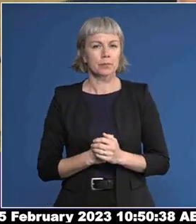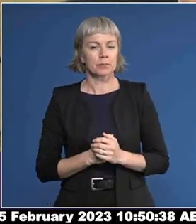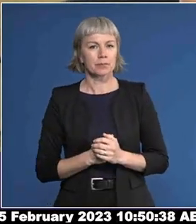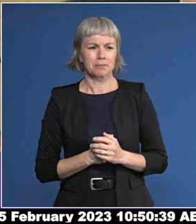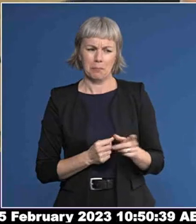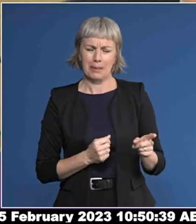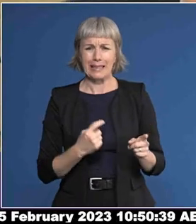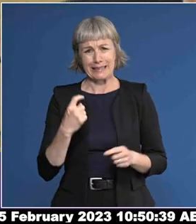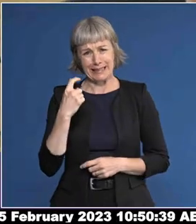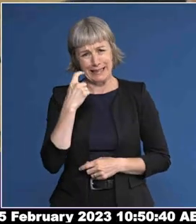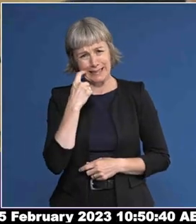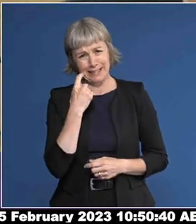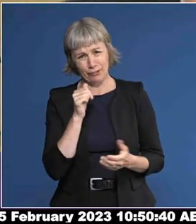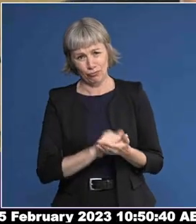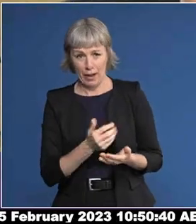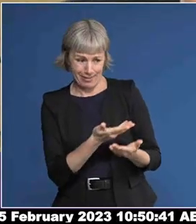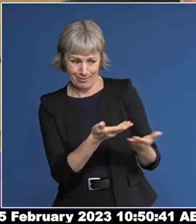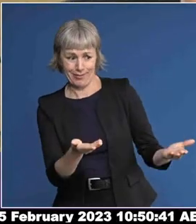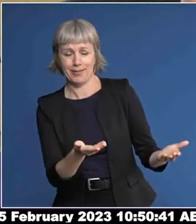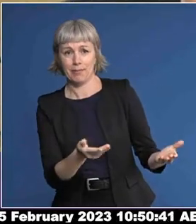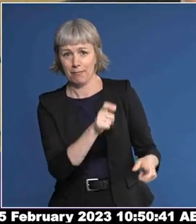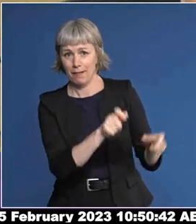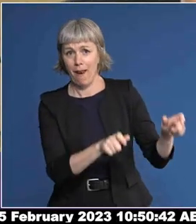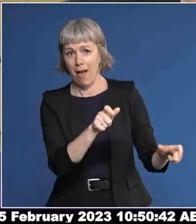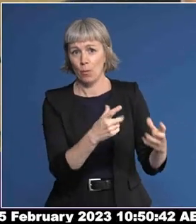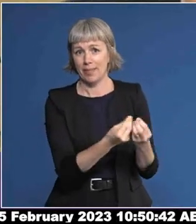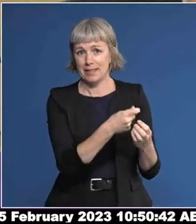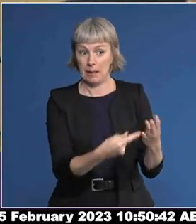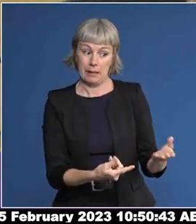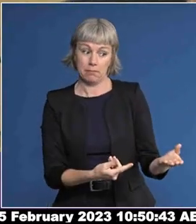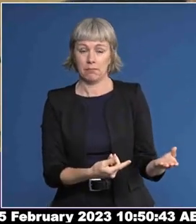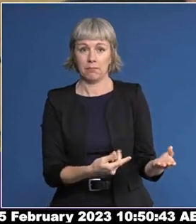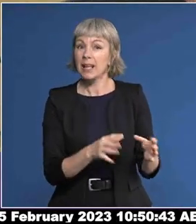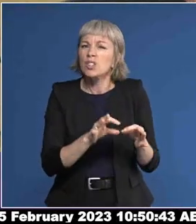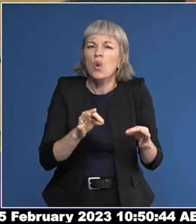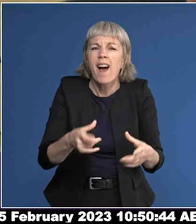Yes, it is. MS EASTMAN: It is a very easy thing to do to start to build